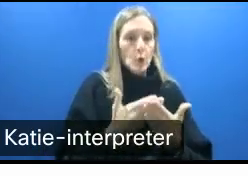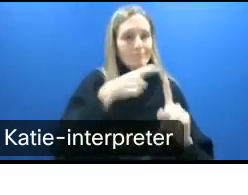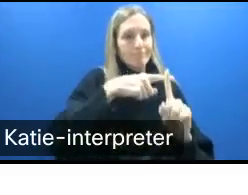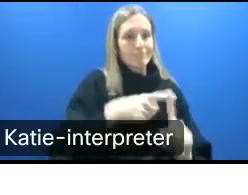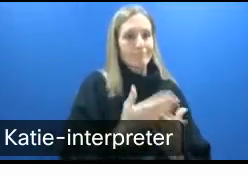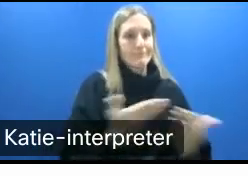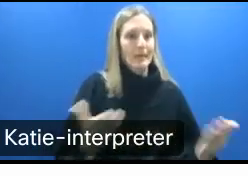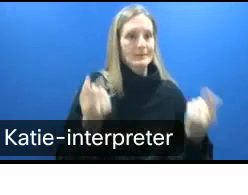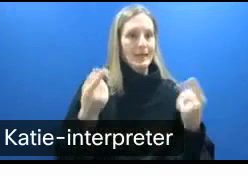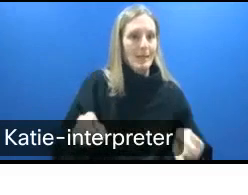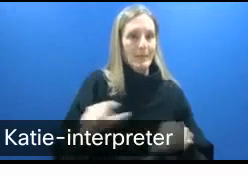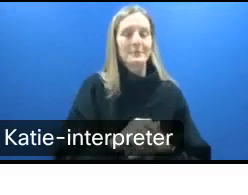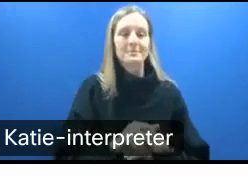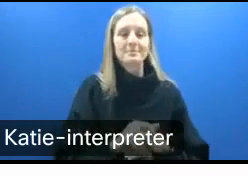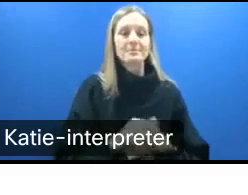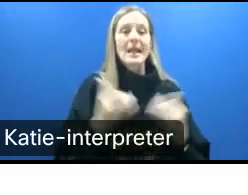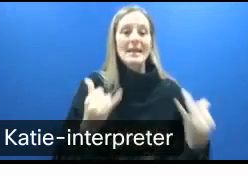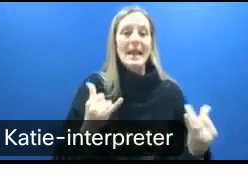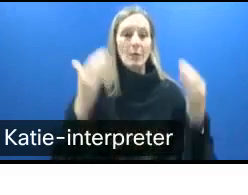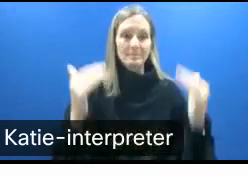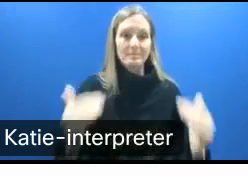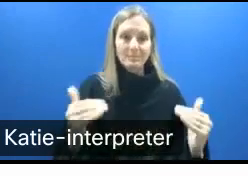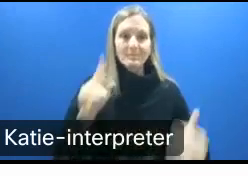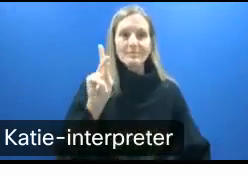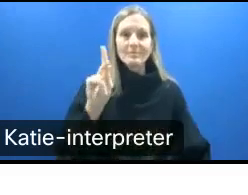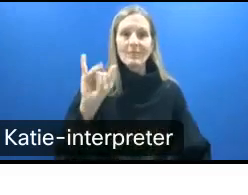So, we're going to move on to a kings county.